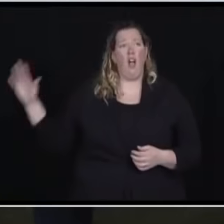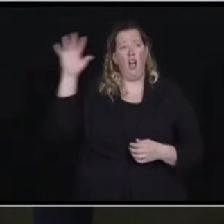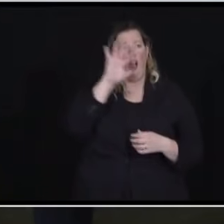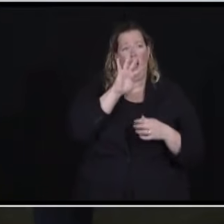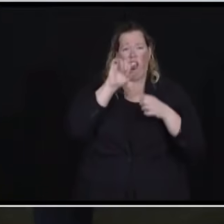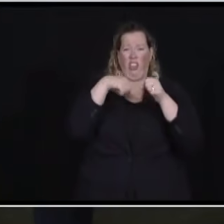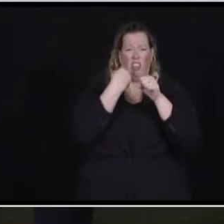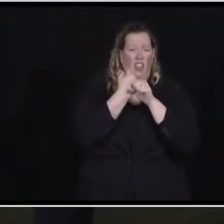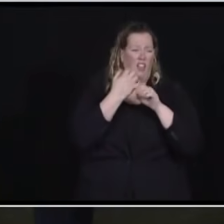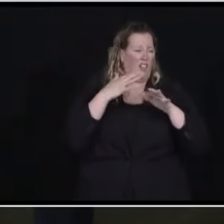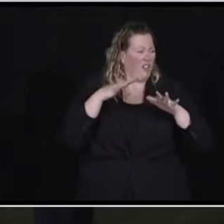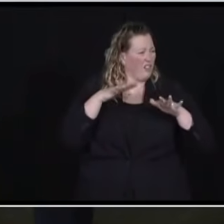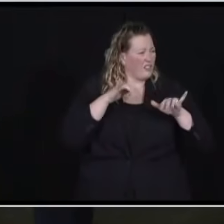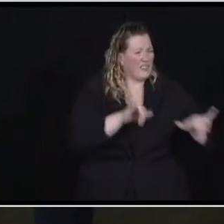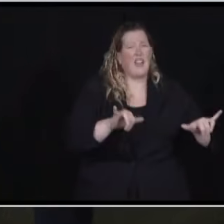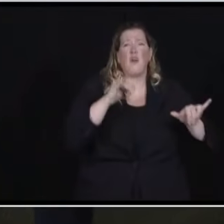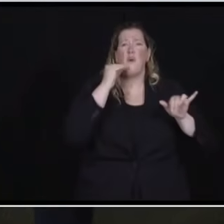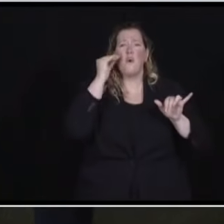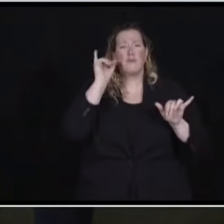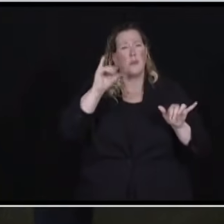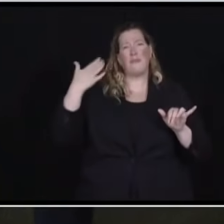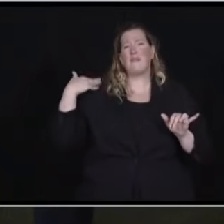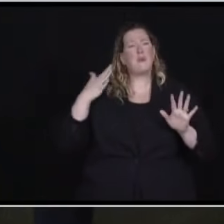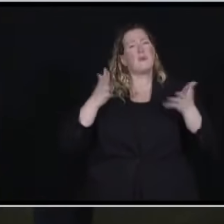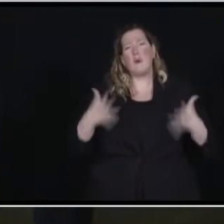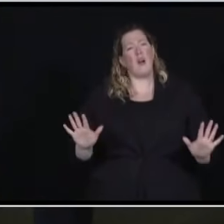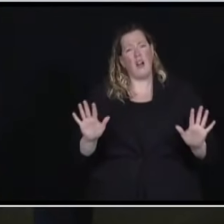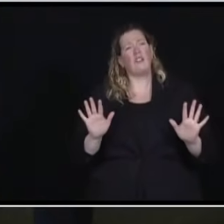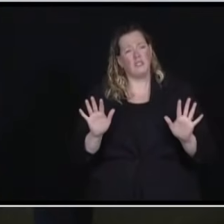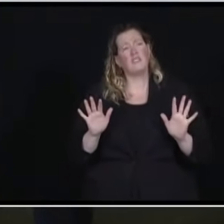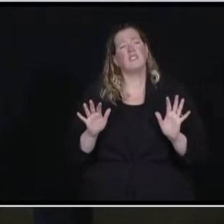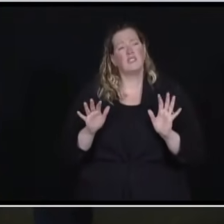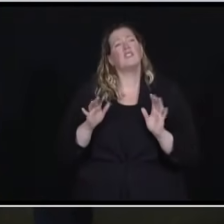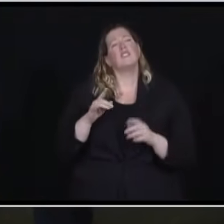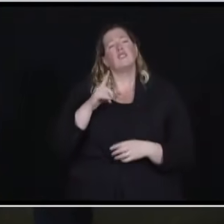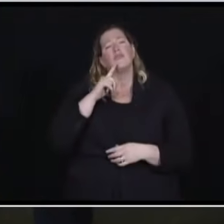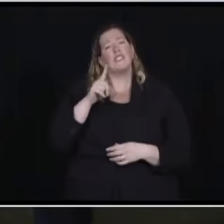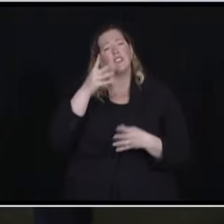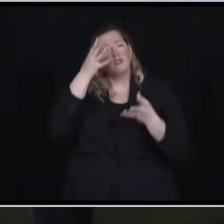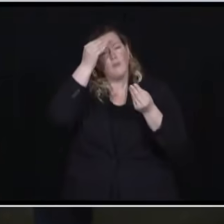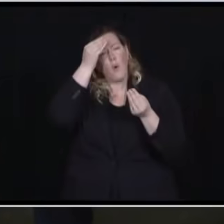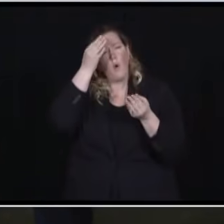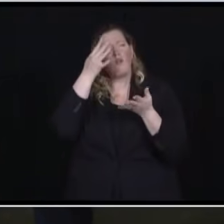across Ontario and we are trying to act quickly as we can make changes earlier quickly